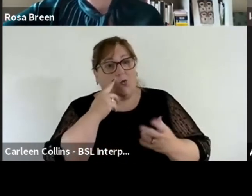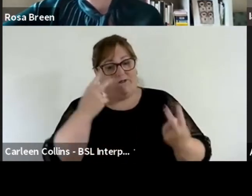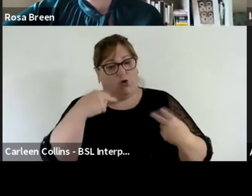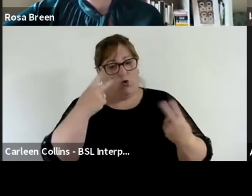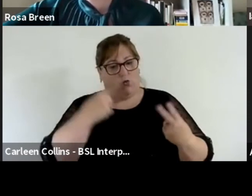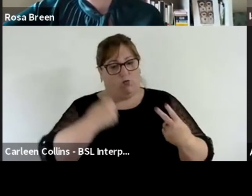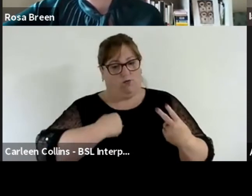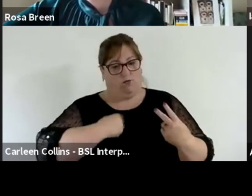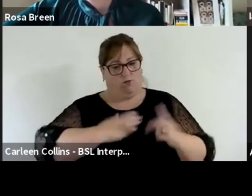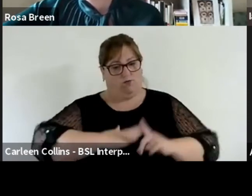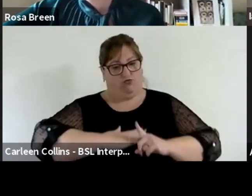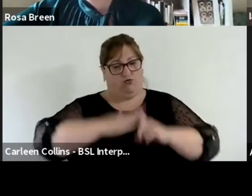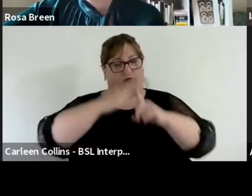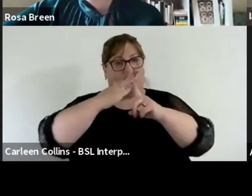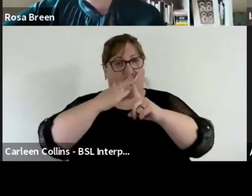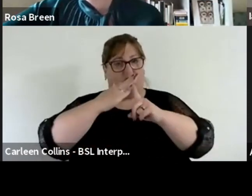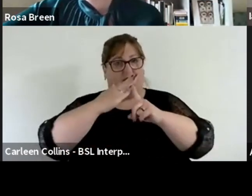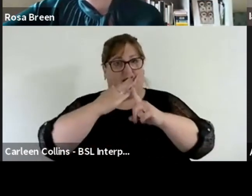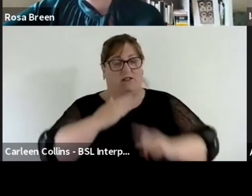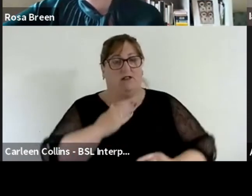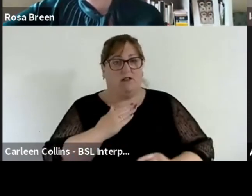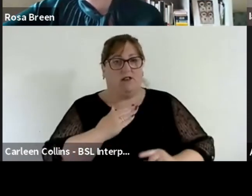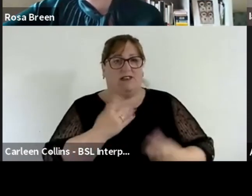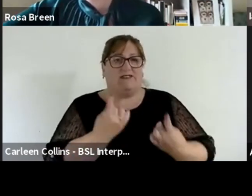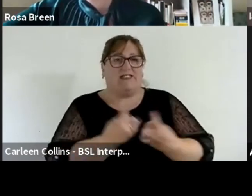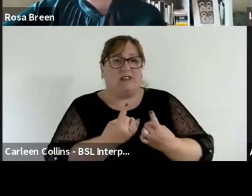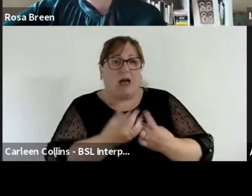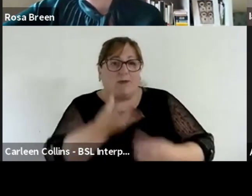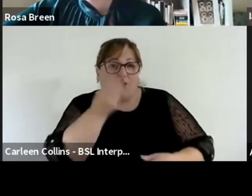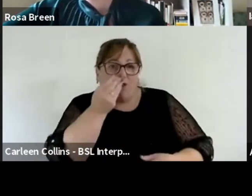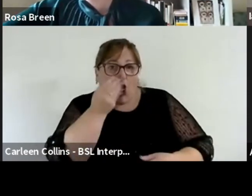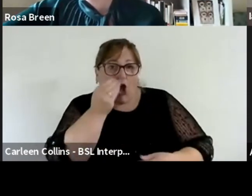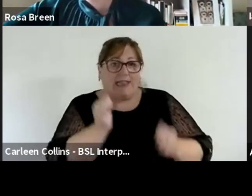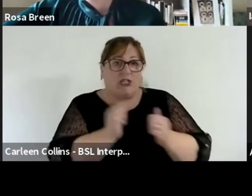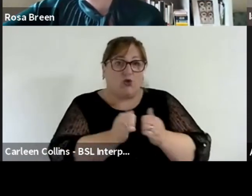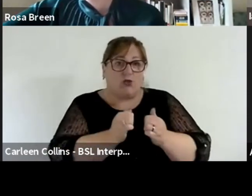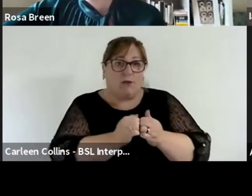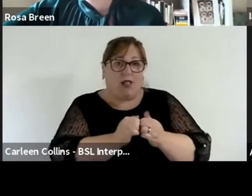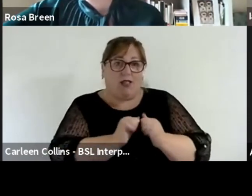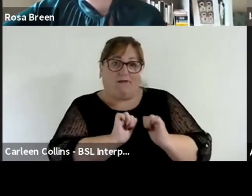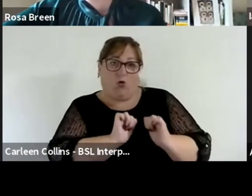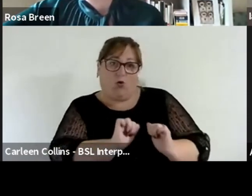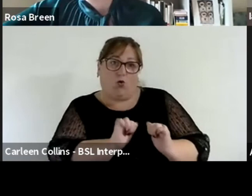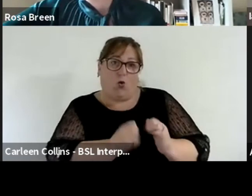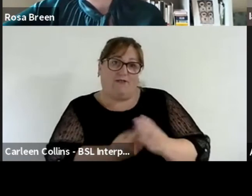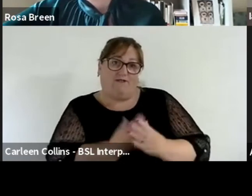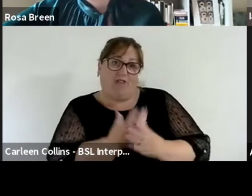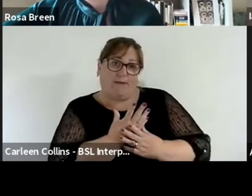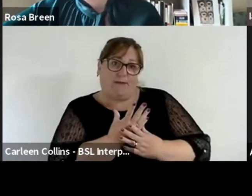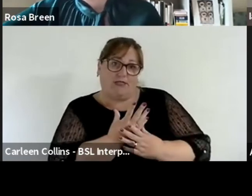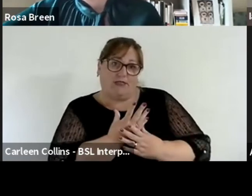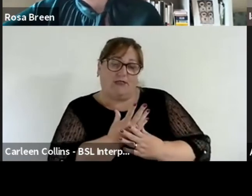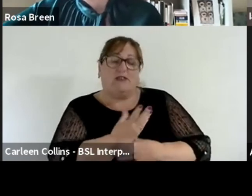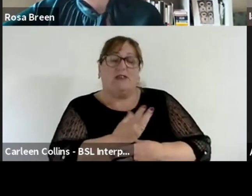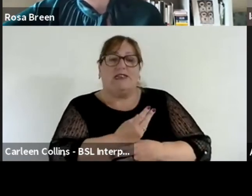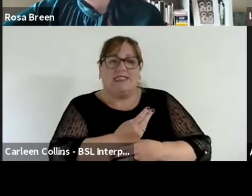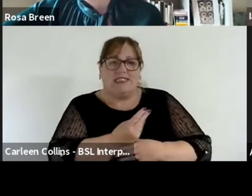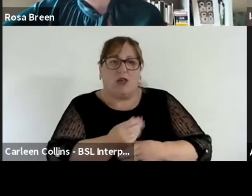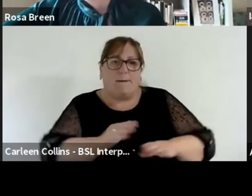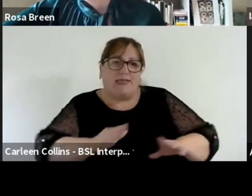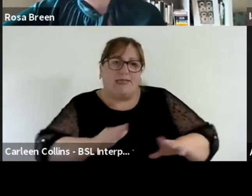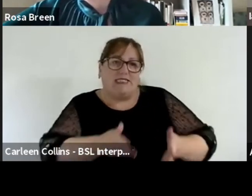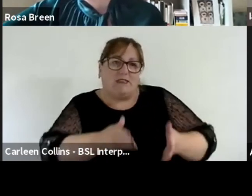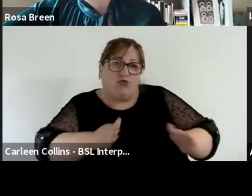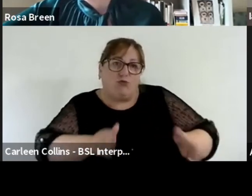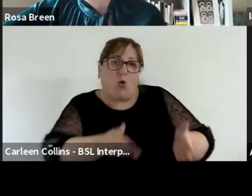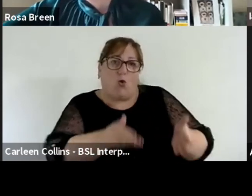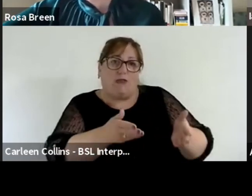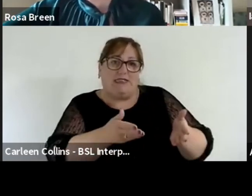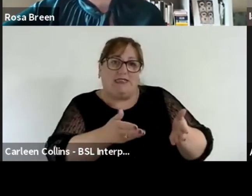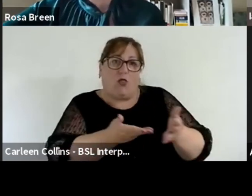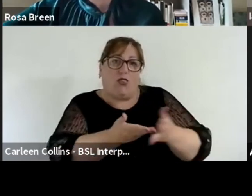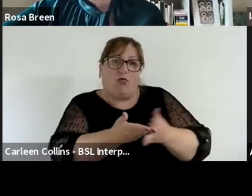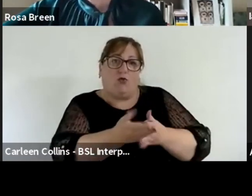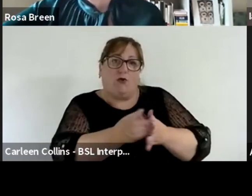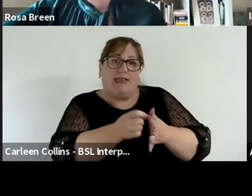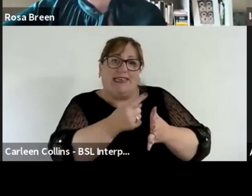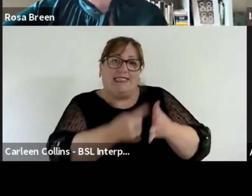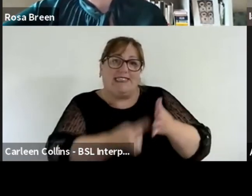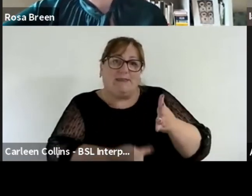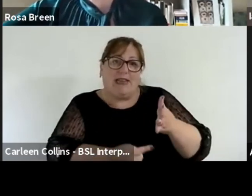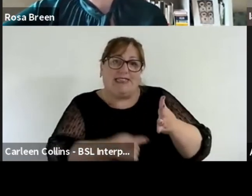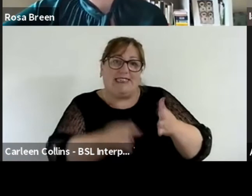conversations with regard to how you want to develop and what you want to do.